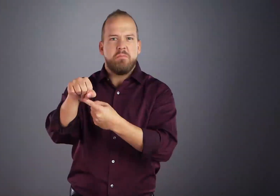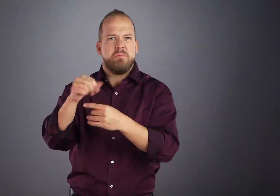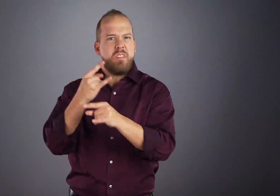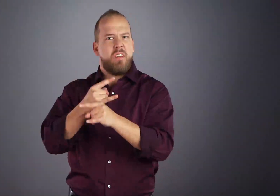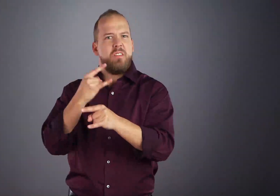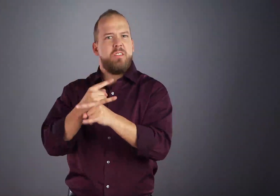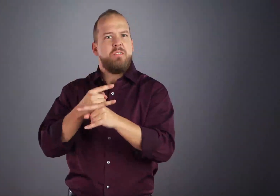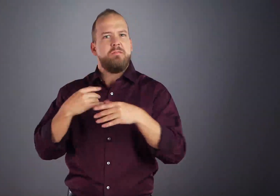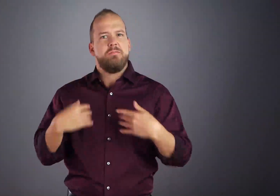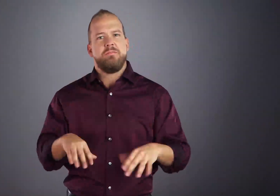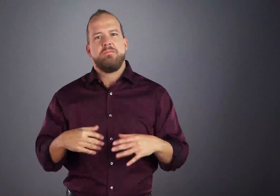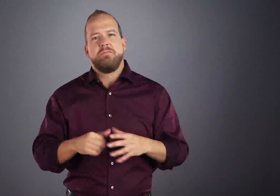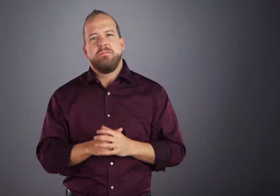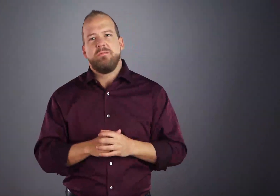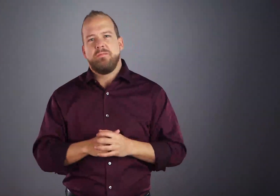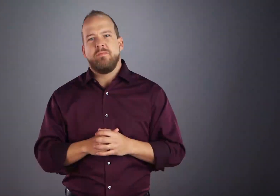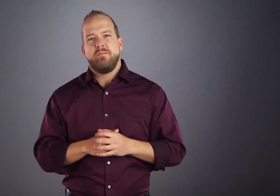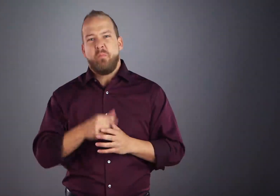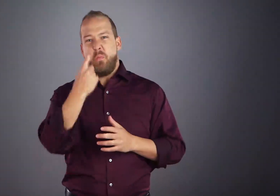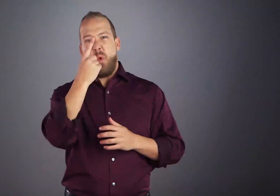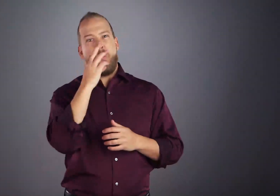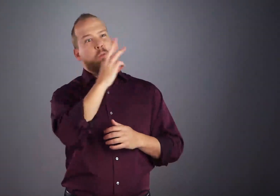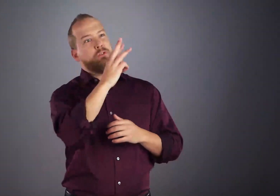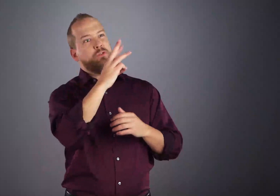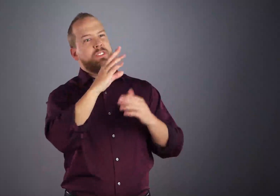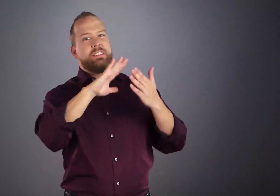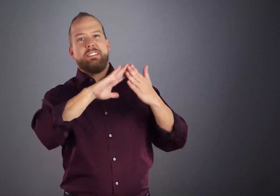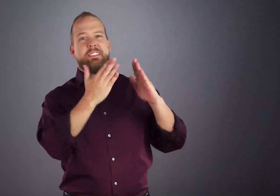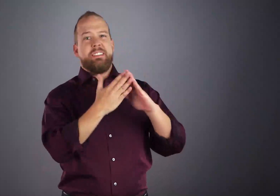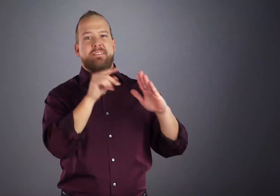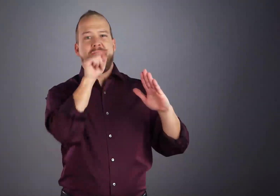In one western city and its environs